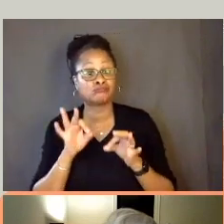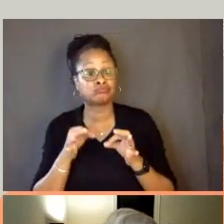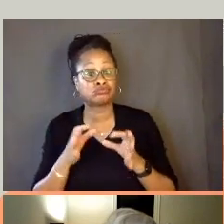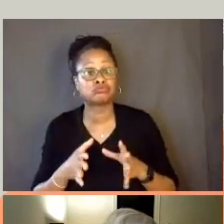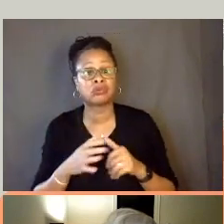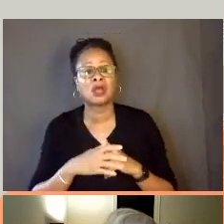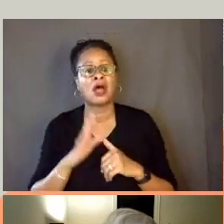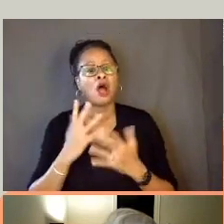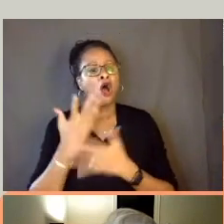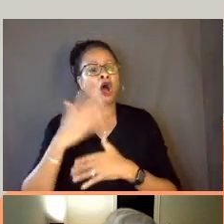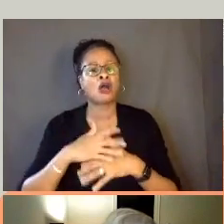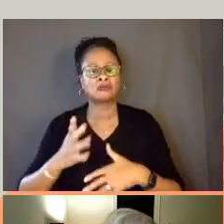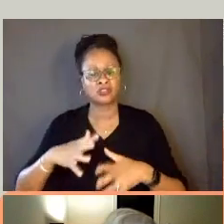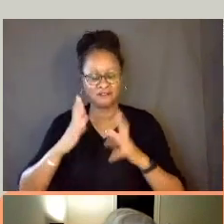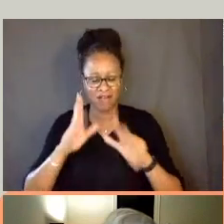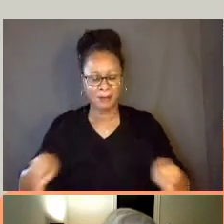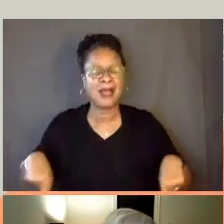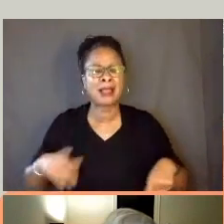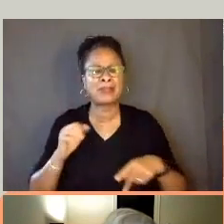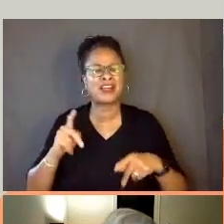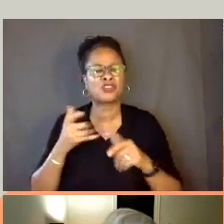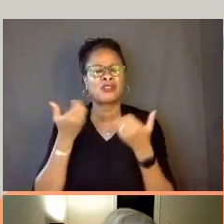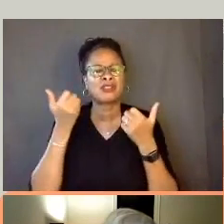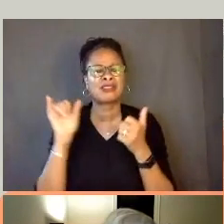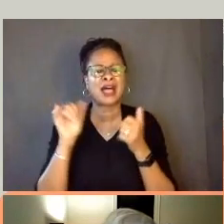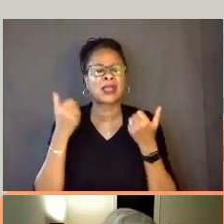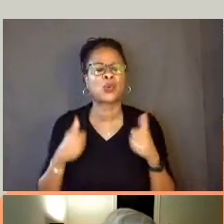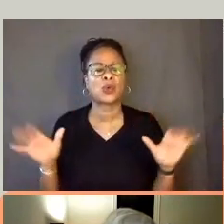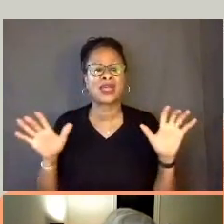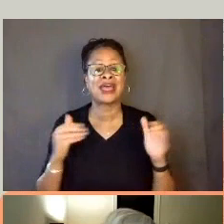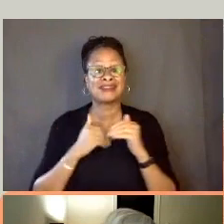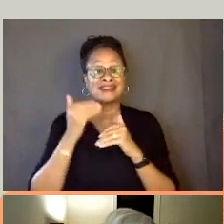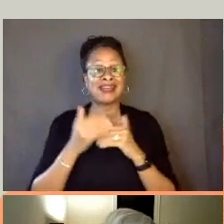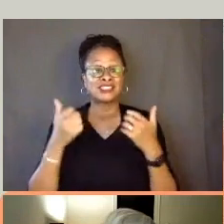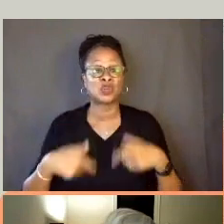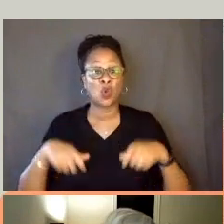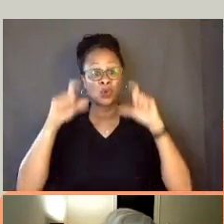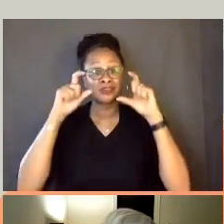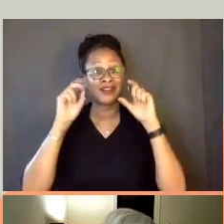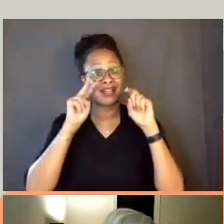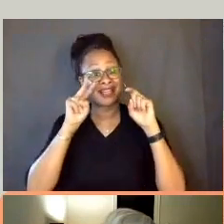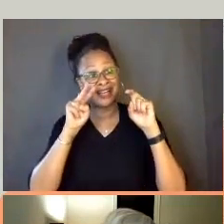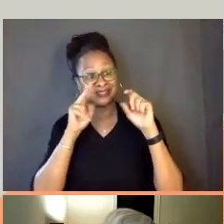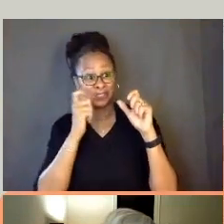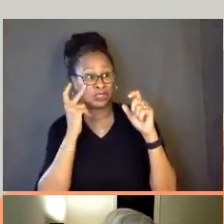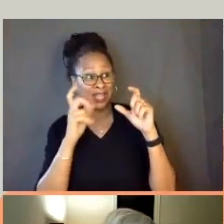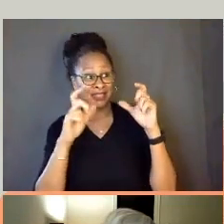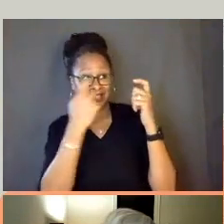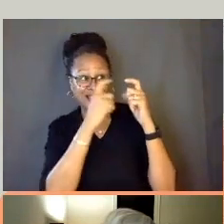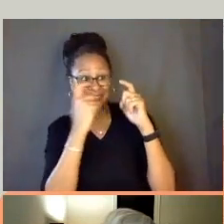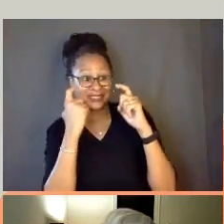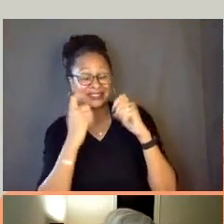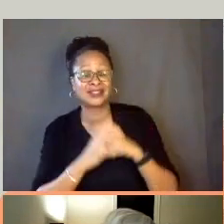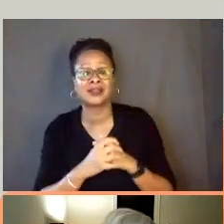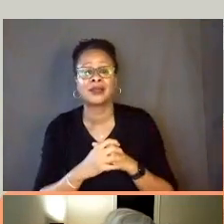ERIN DEWARD (VOICEOVER): Her arms fly back behind her, like wings. Next, Kayla holds up her glasses and looks at the lenses.